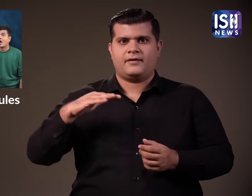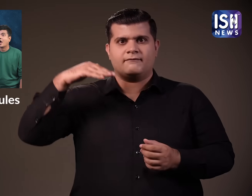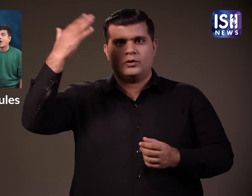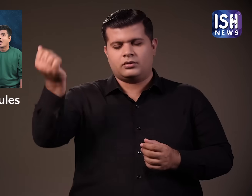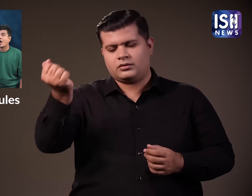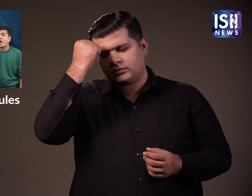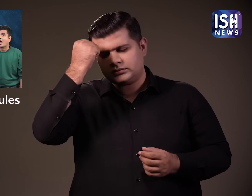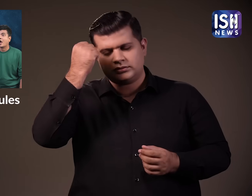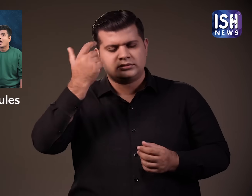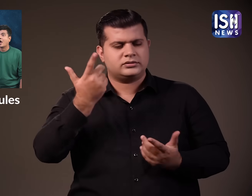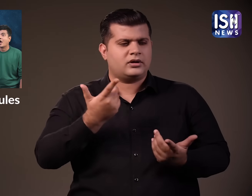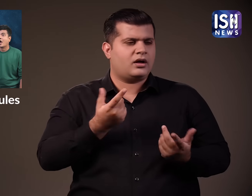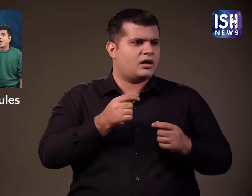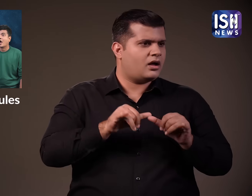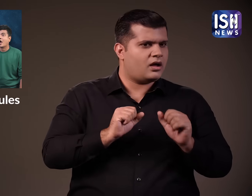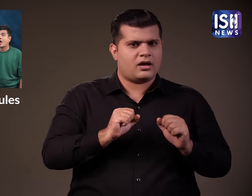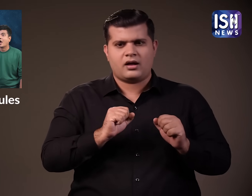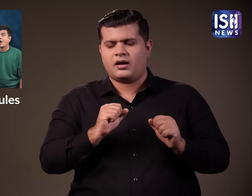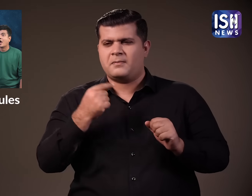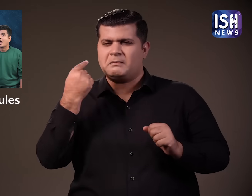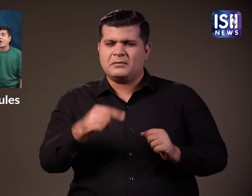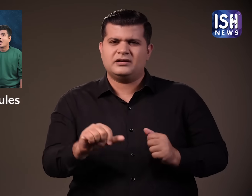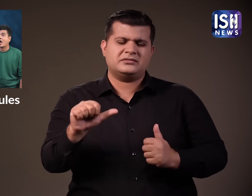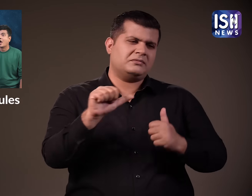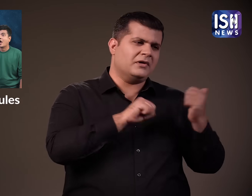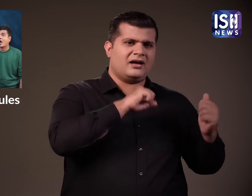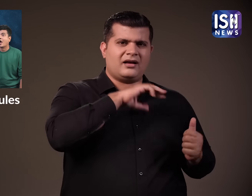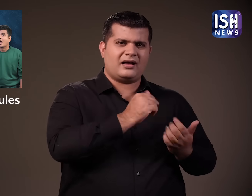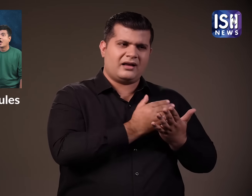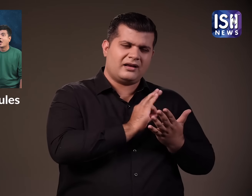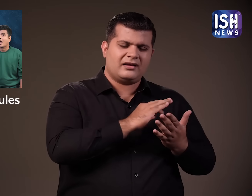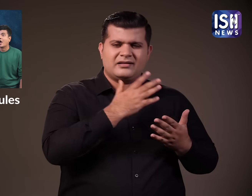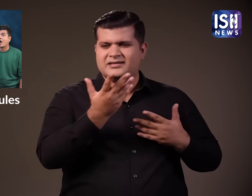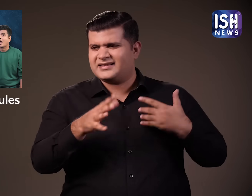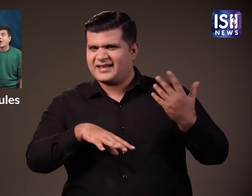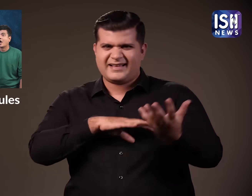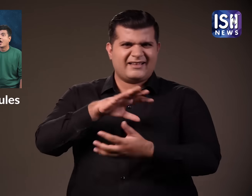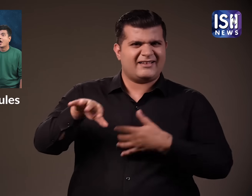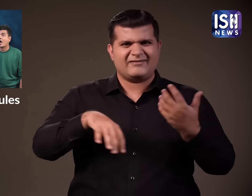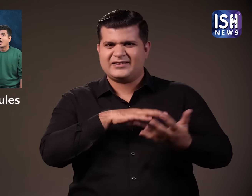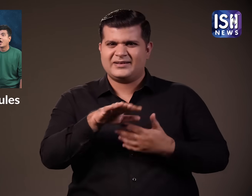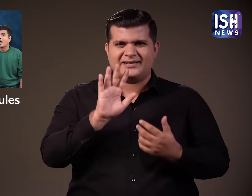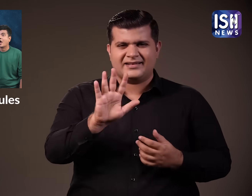In future, they face difficulties and regret not saving earlier.